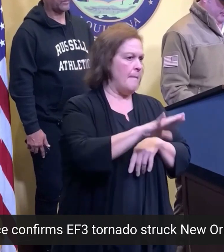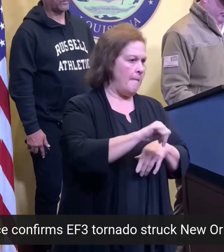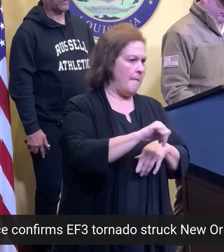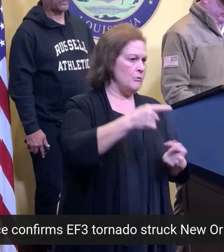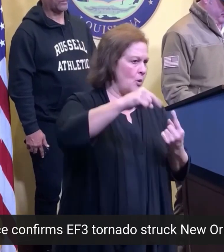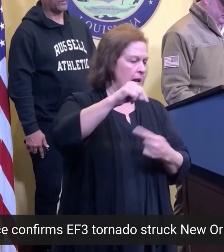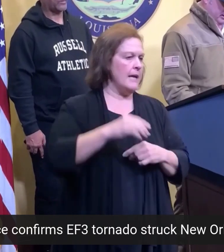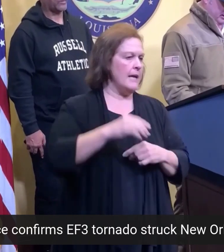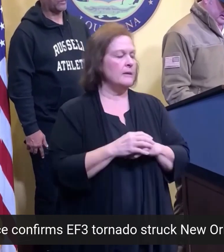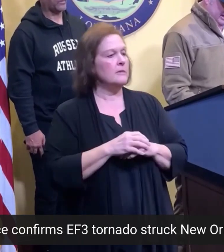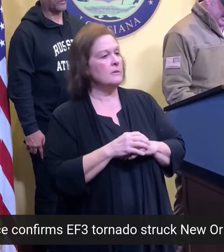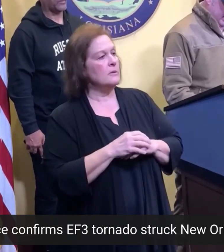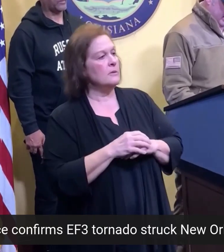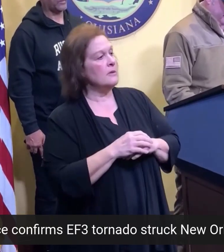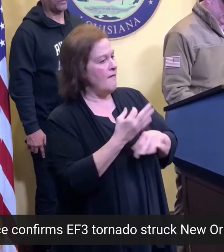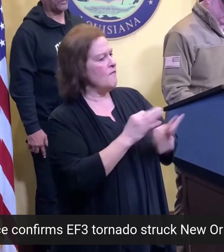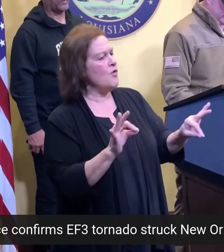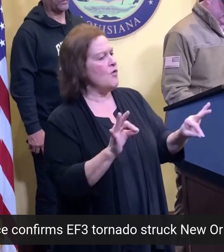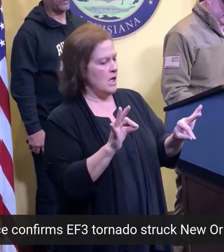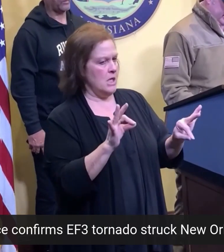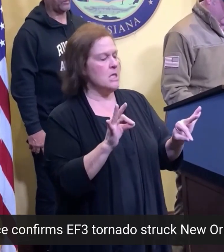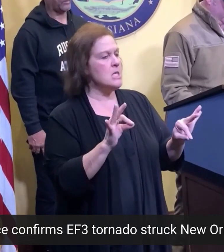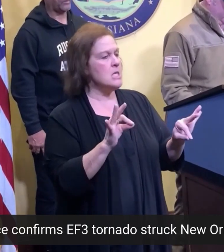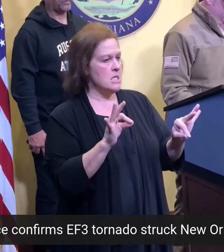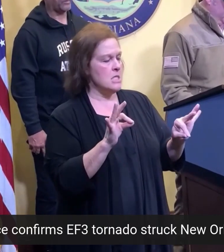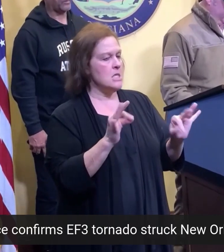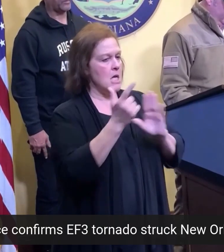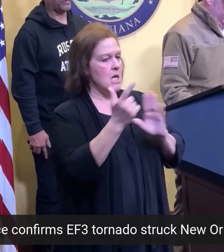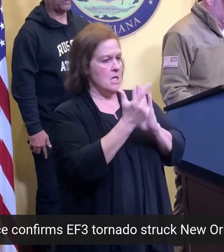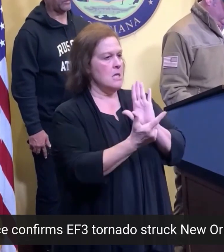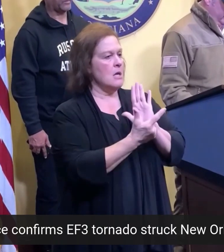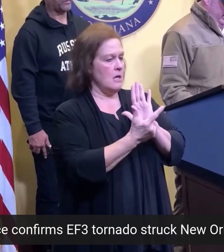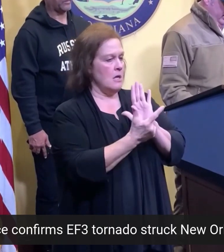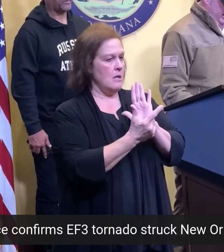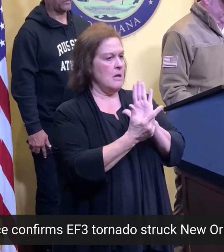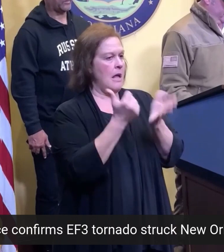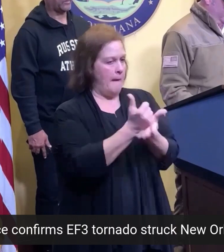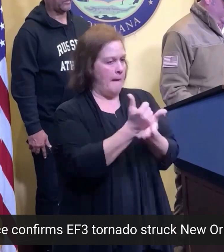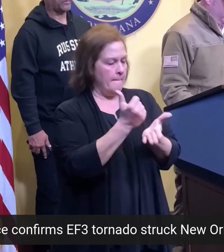free civil legal aid from your local legal aid office may be available and survivors often